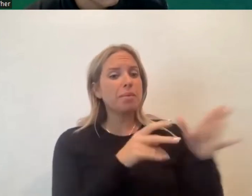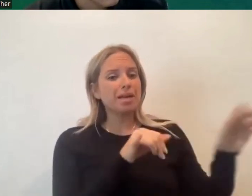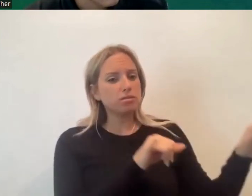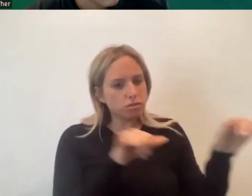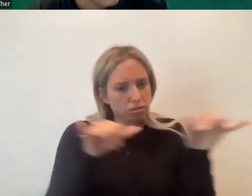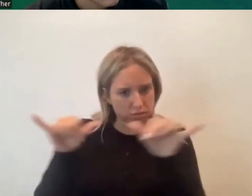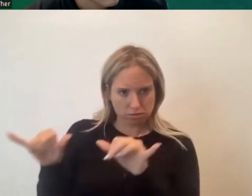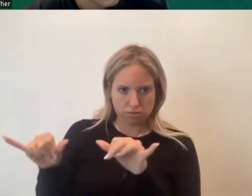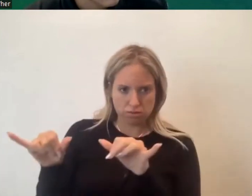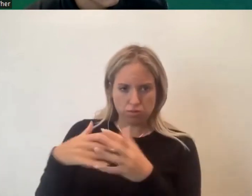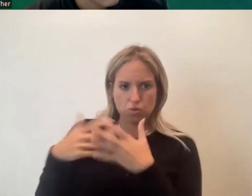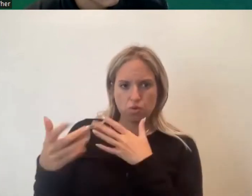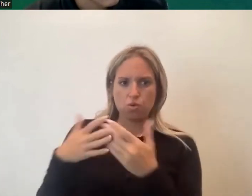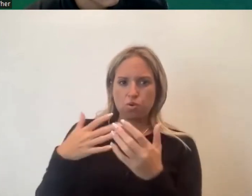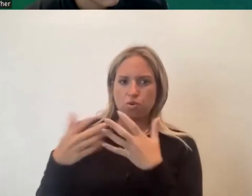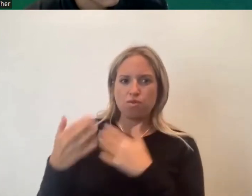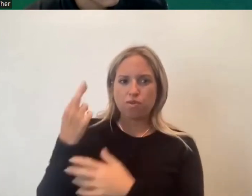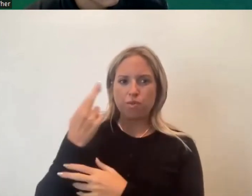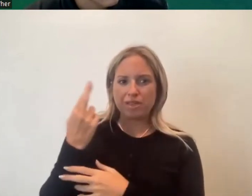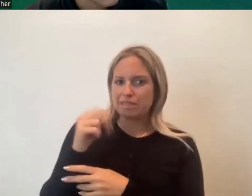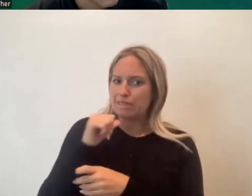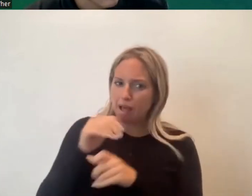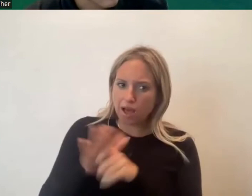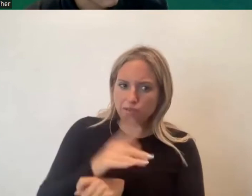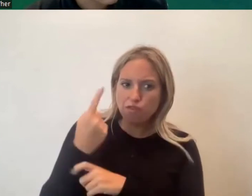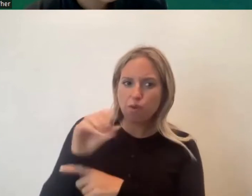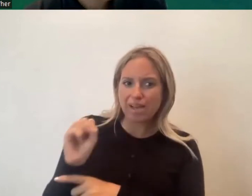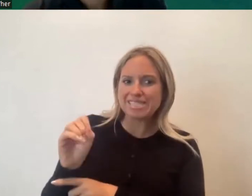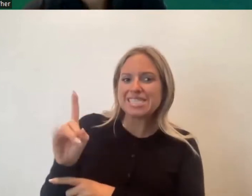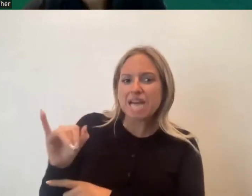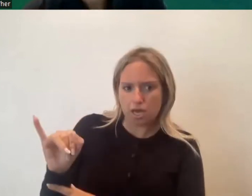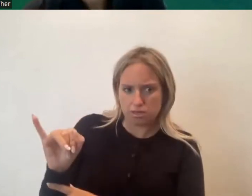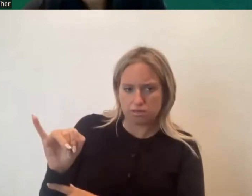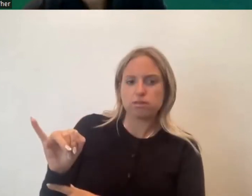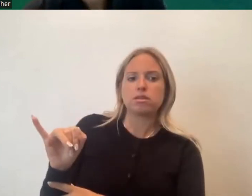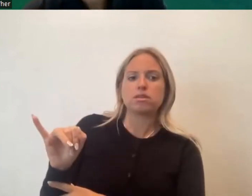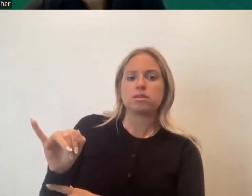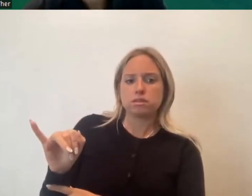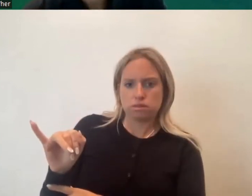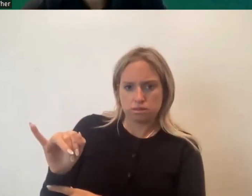for whatever reason, weren't covered for SSDI purposes.